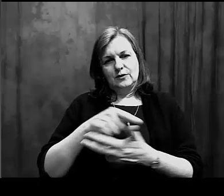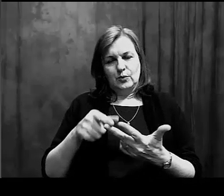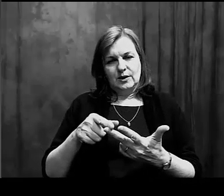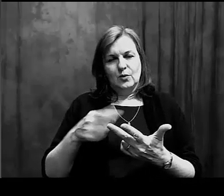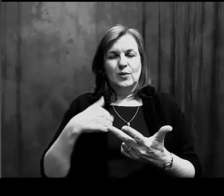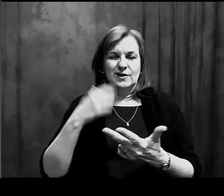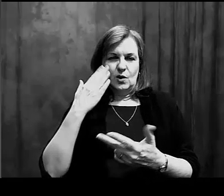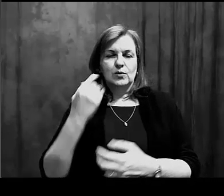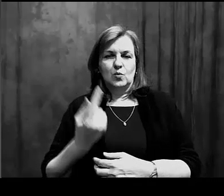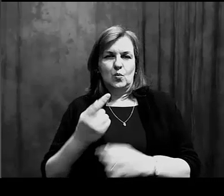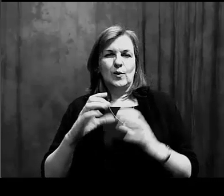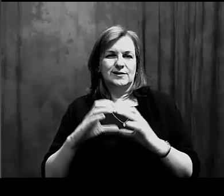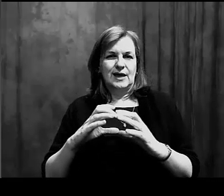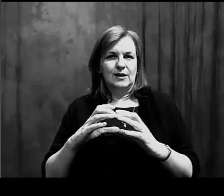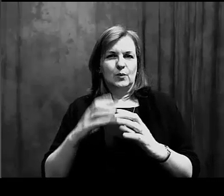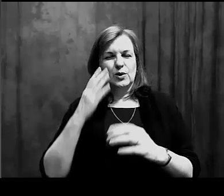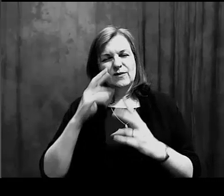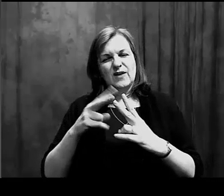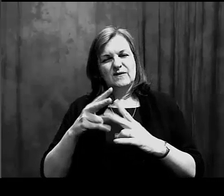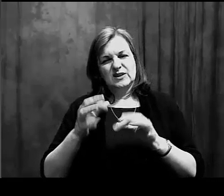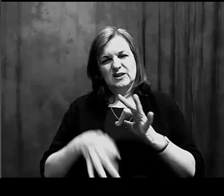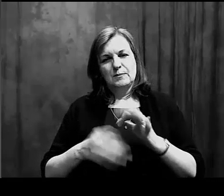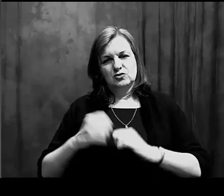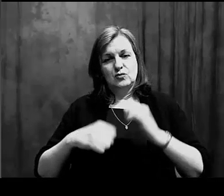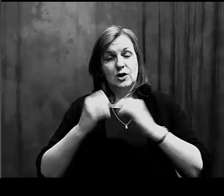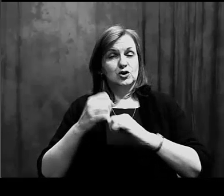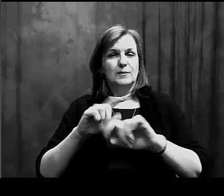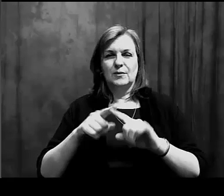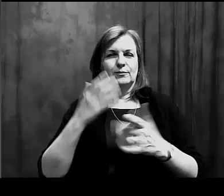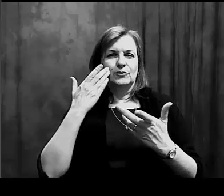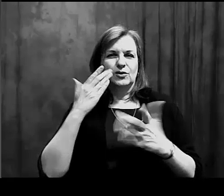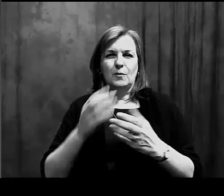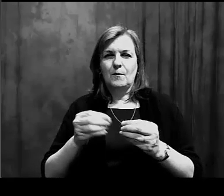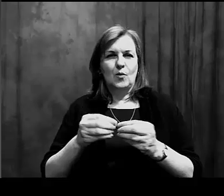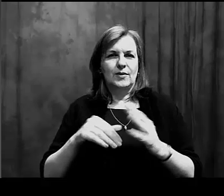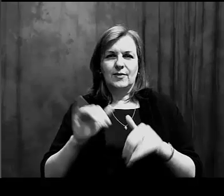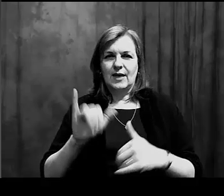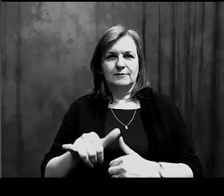that we know there was very basic structure but we don't know a lot beyond that